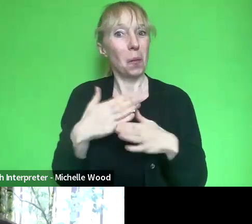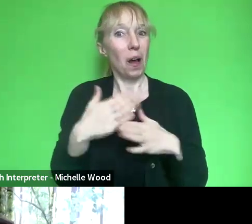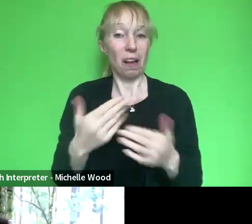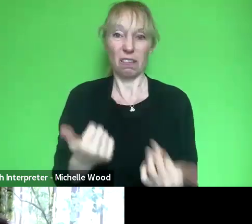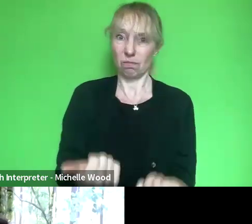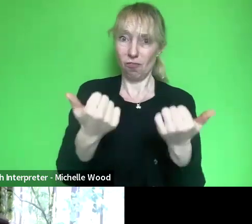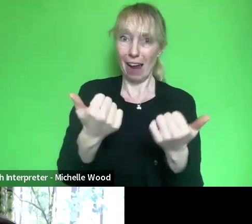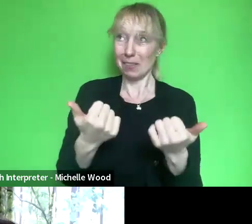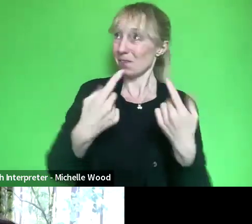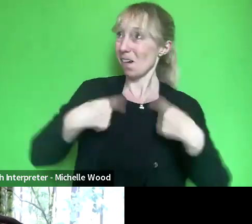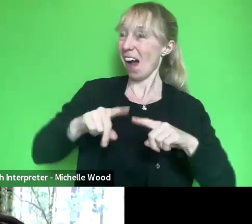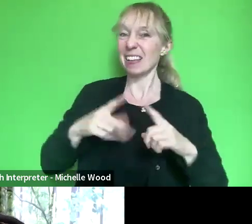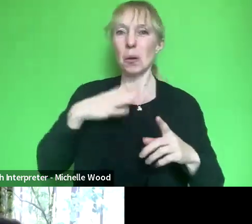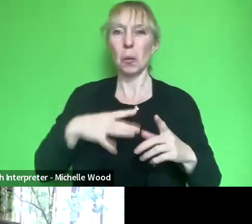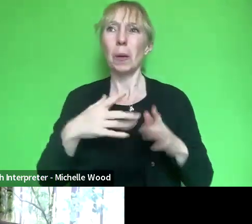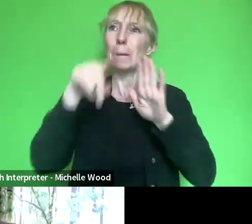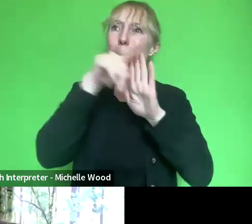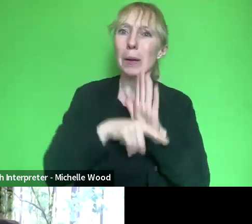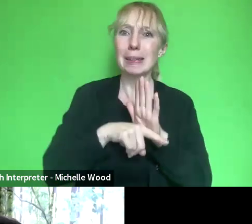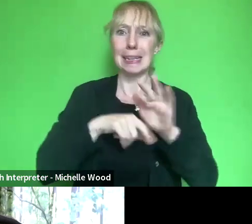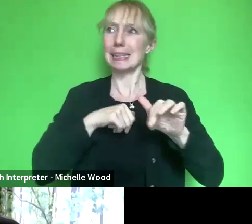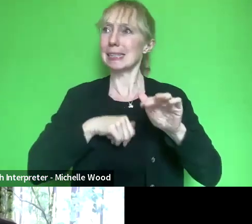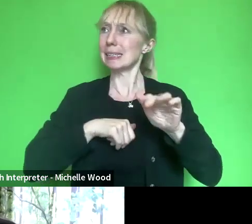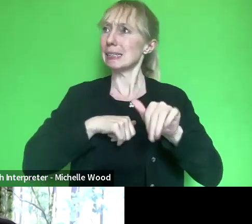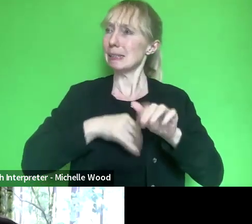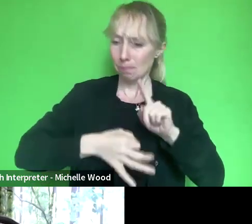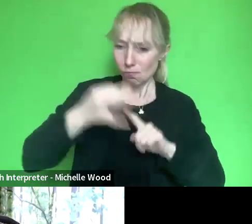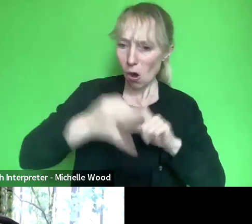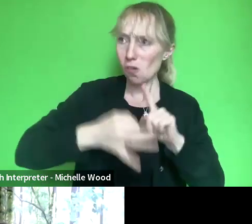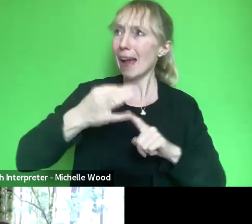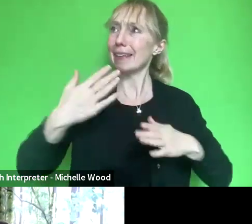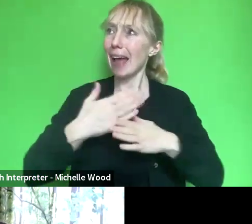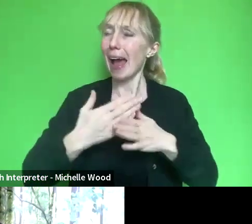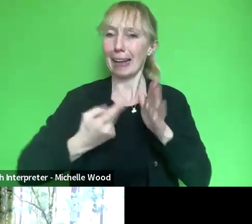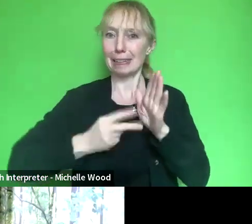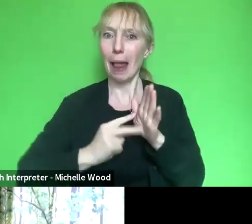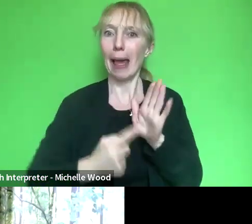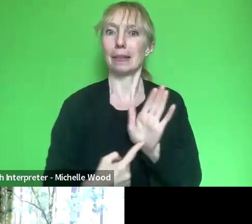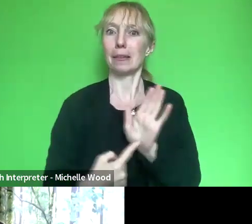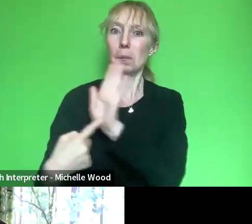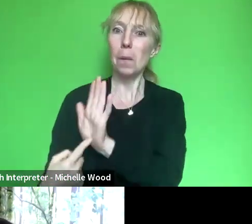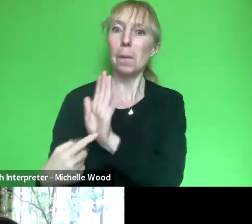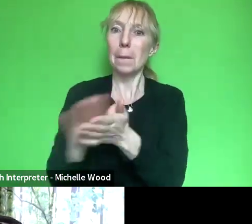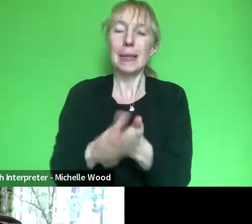policies, our progress, our action plans. So, charities have to be able to deliver that. So,